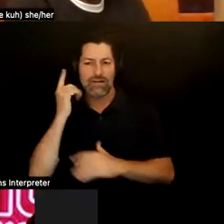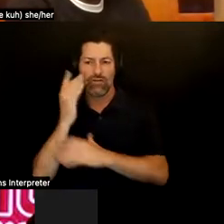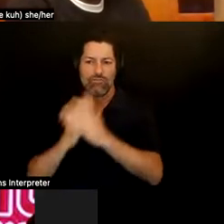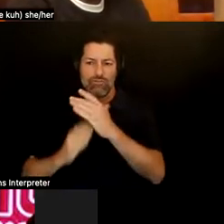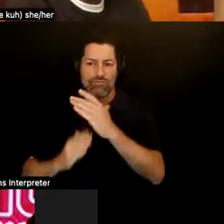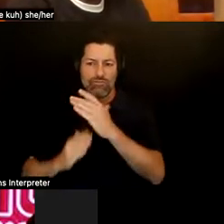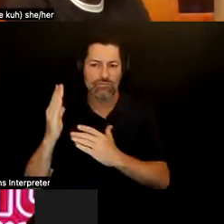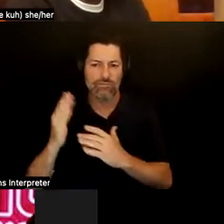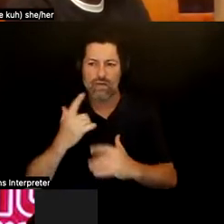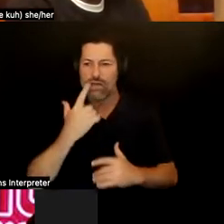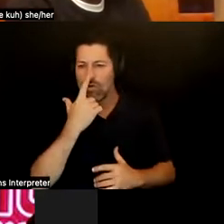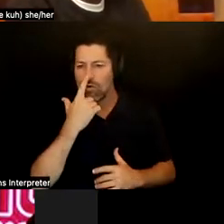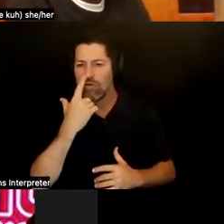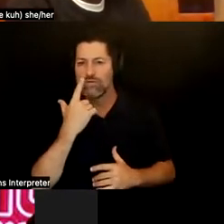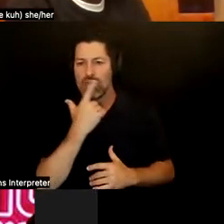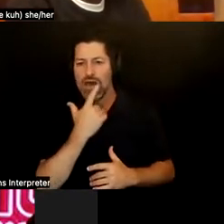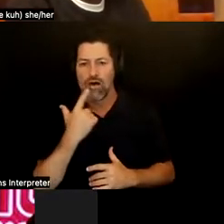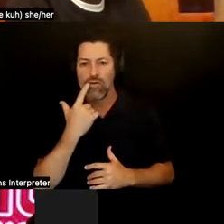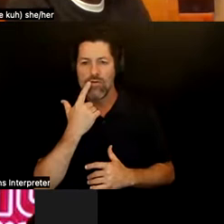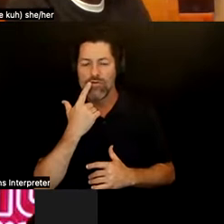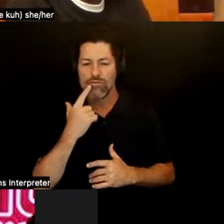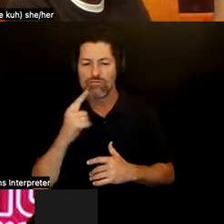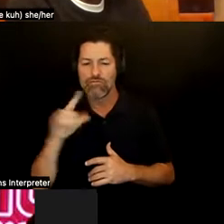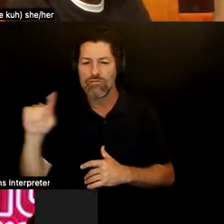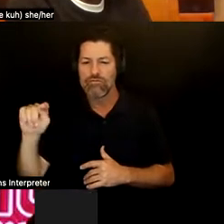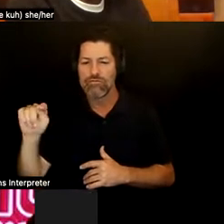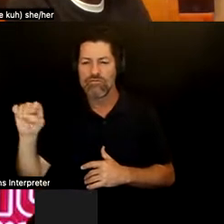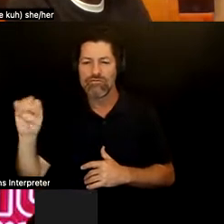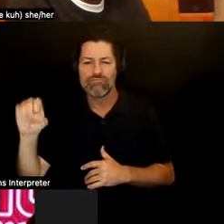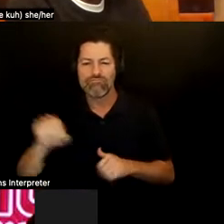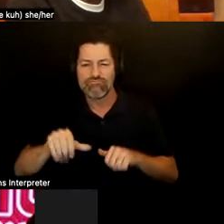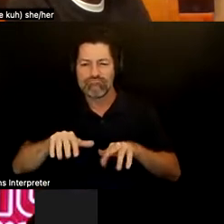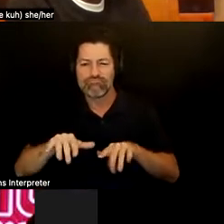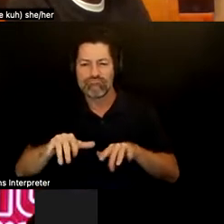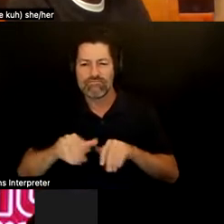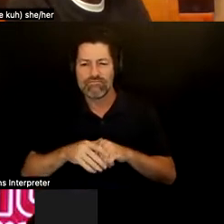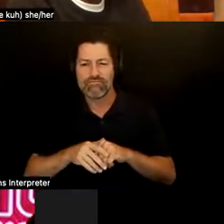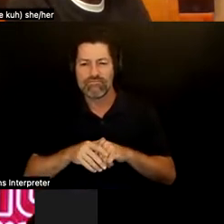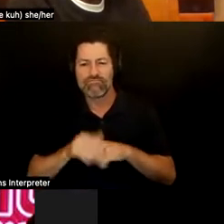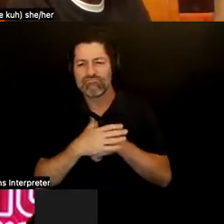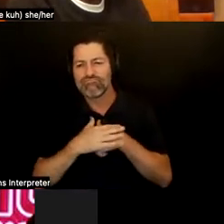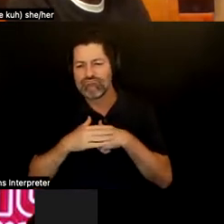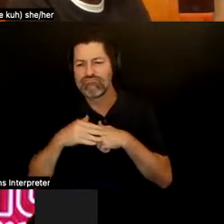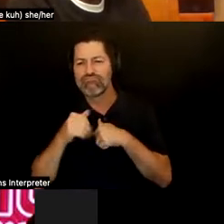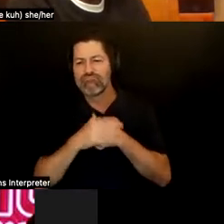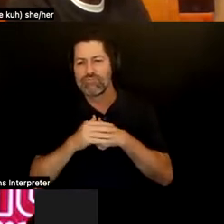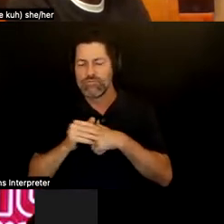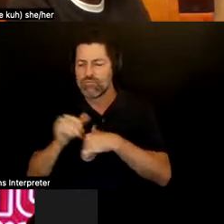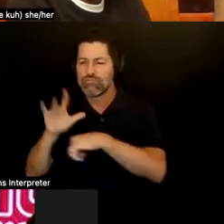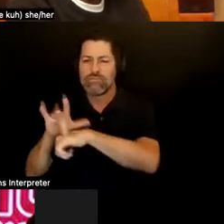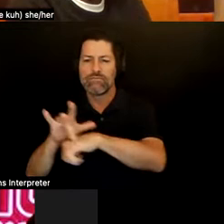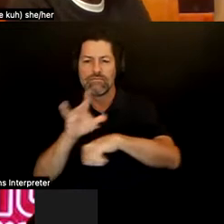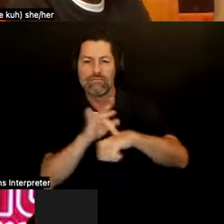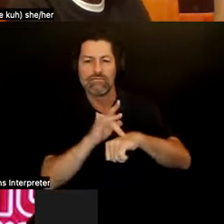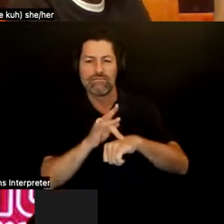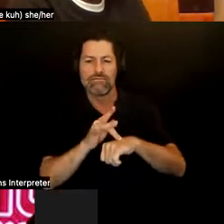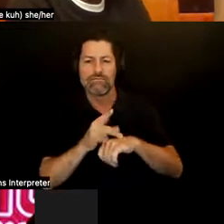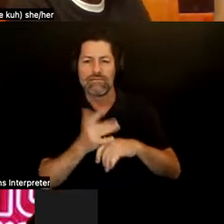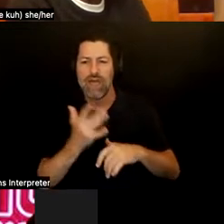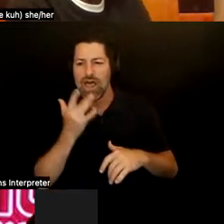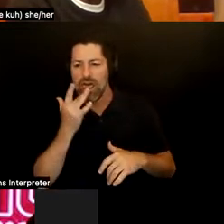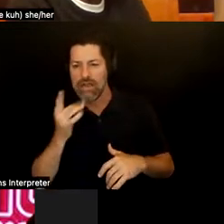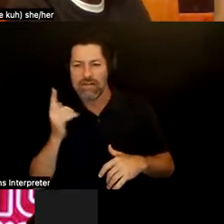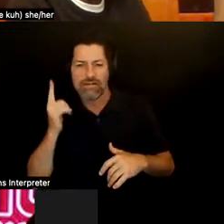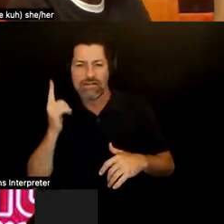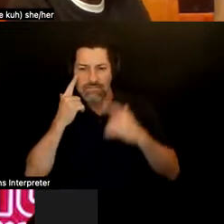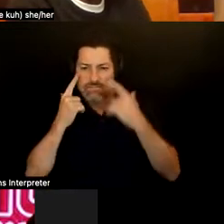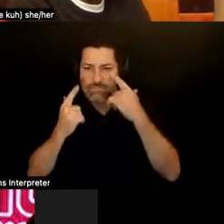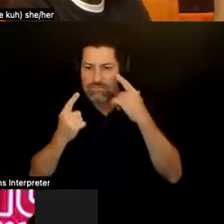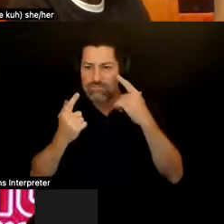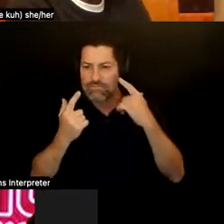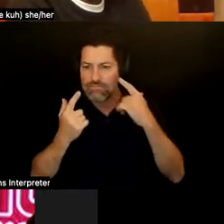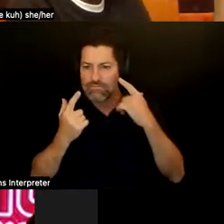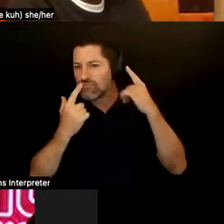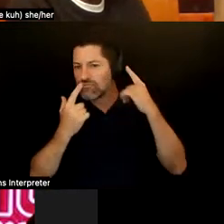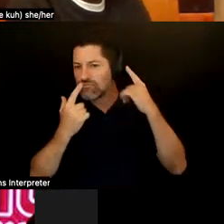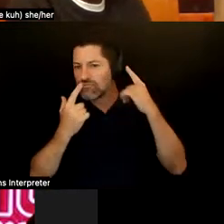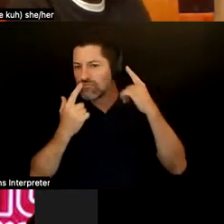noses, mouths, toes, to caresses, to touch, to our senses, to our knees, to the times